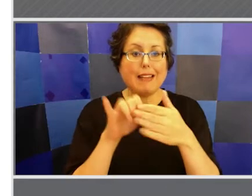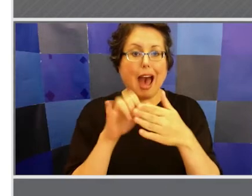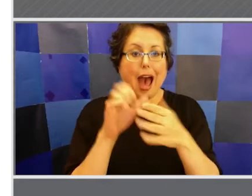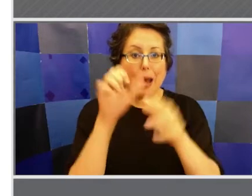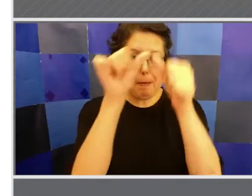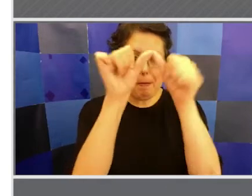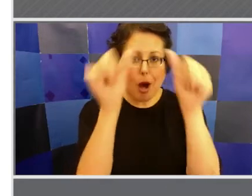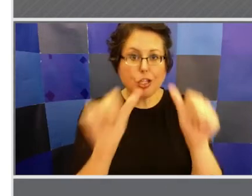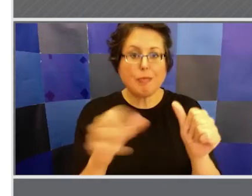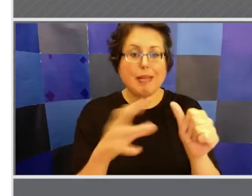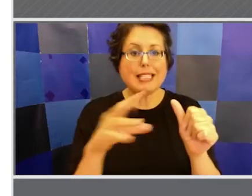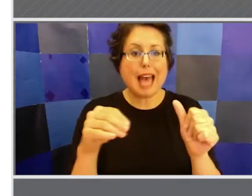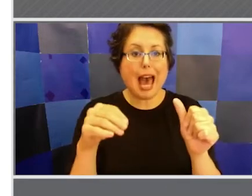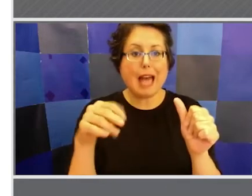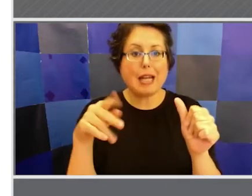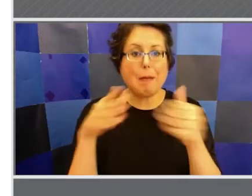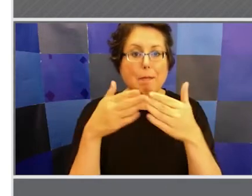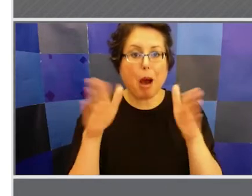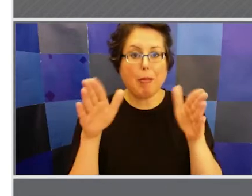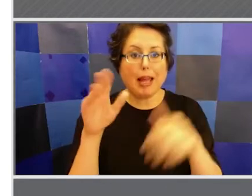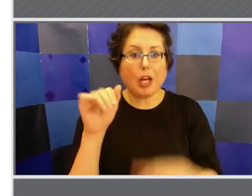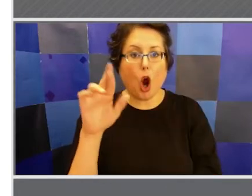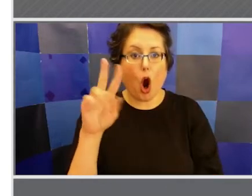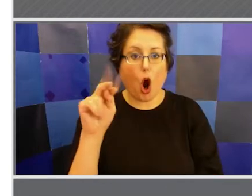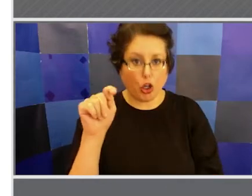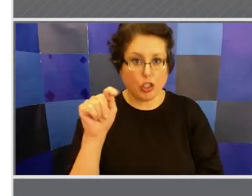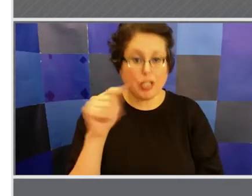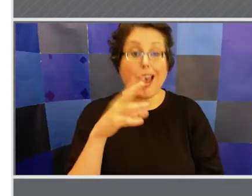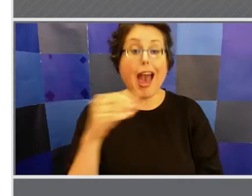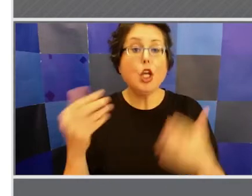that we have throughout the city, as well as new conditions of public art.